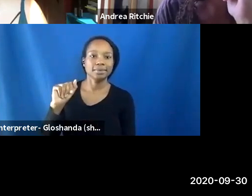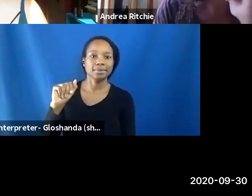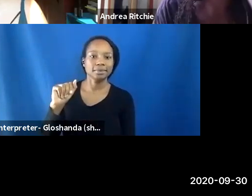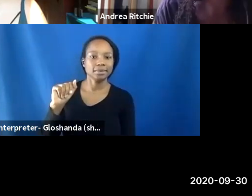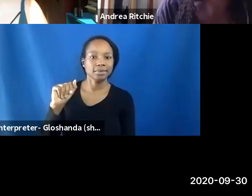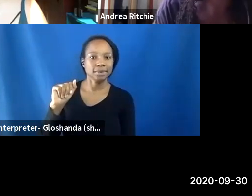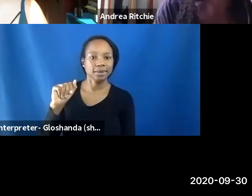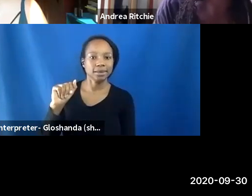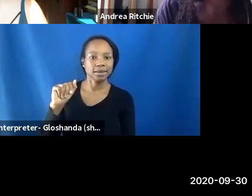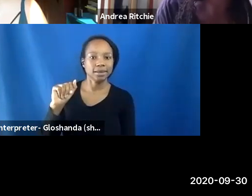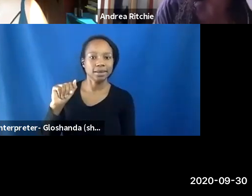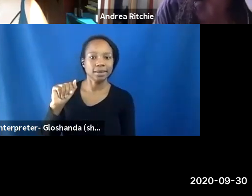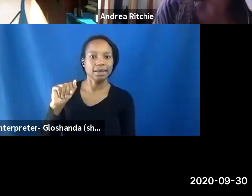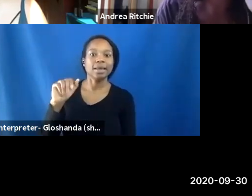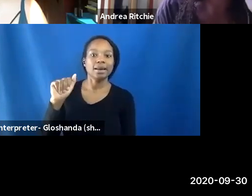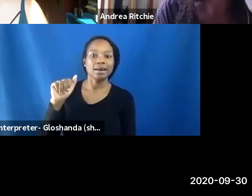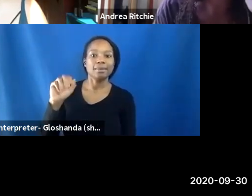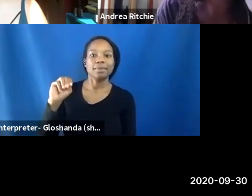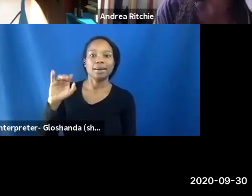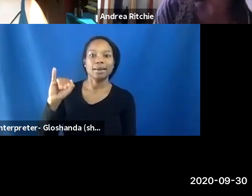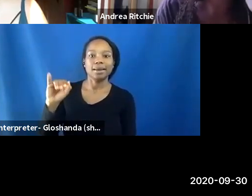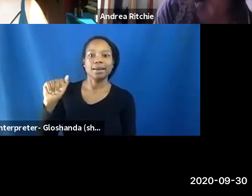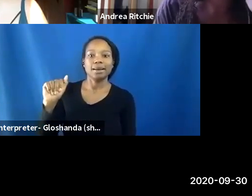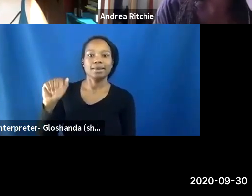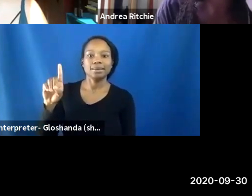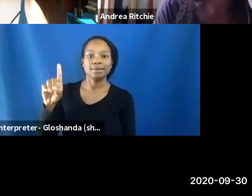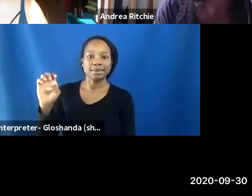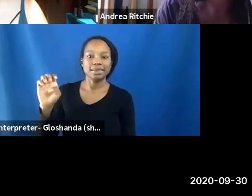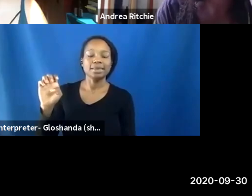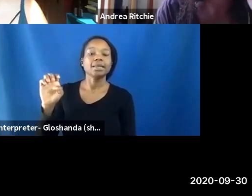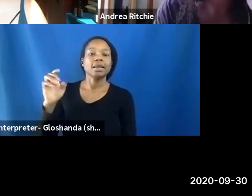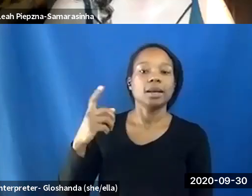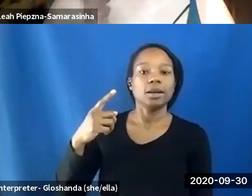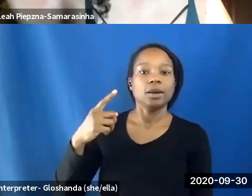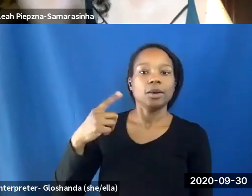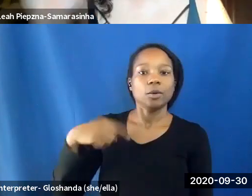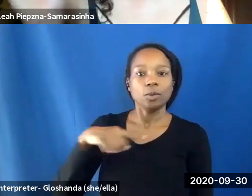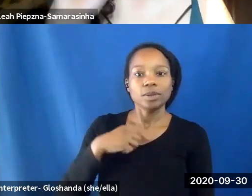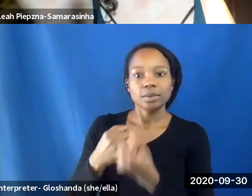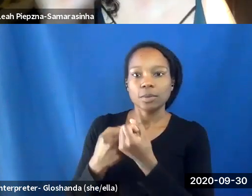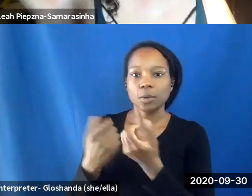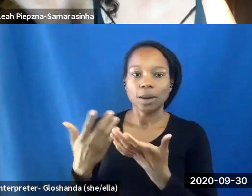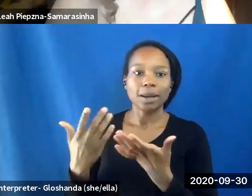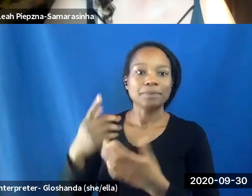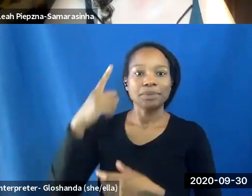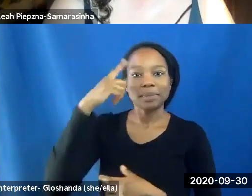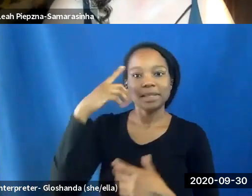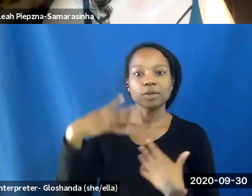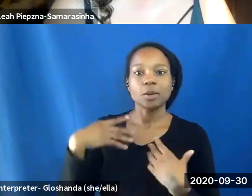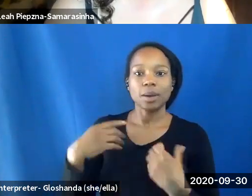is a mental health hospital wishlist, which essentially built, what's essentially what we did,